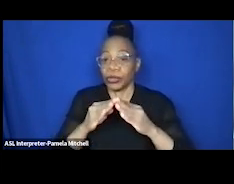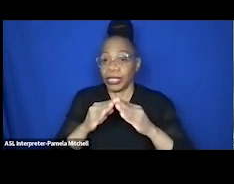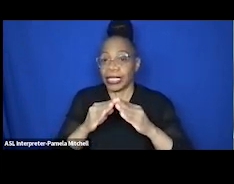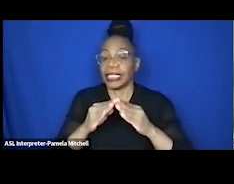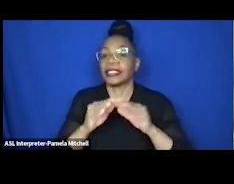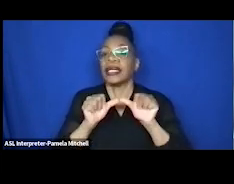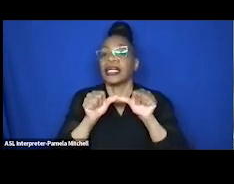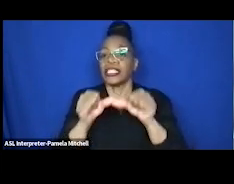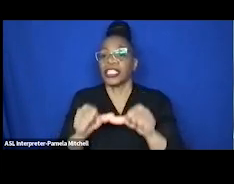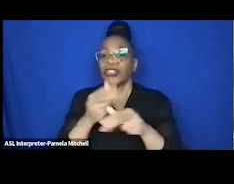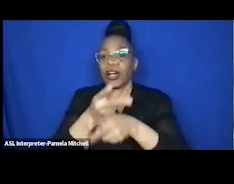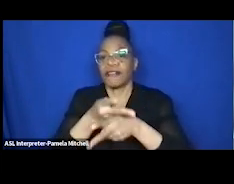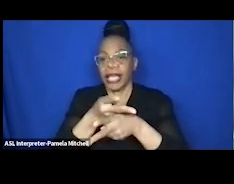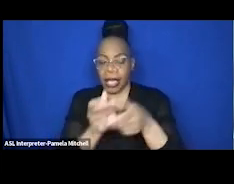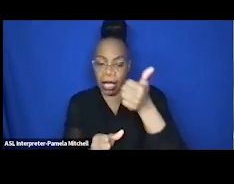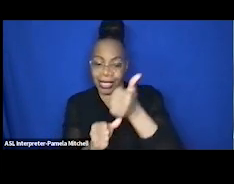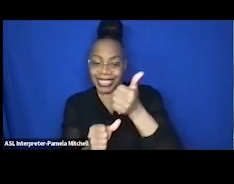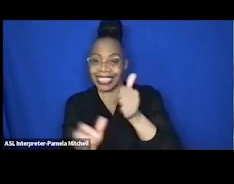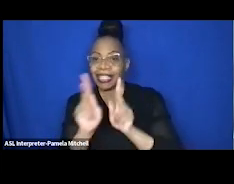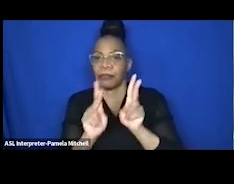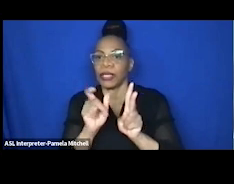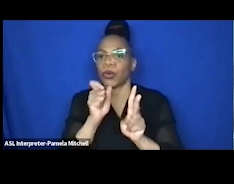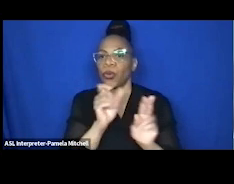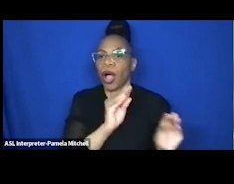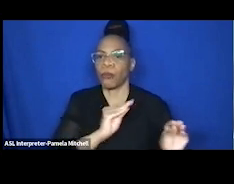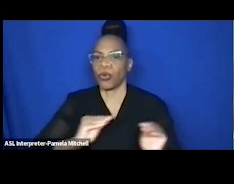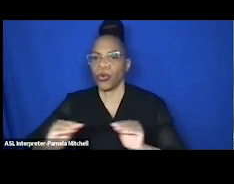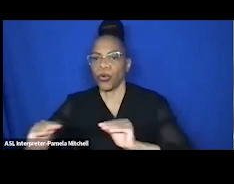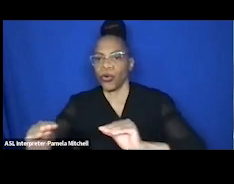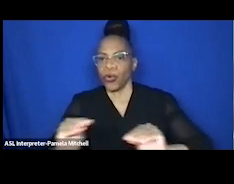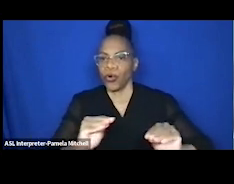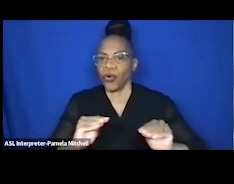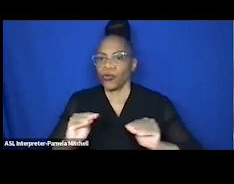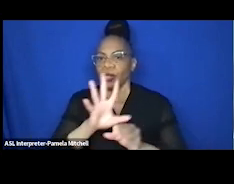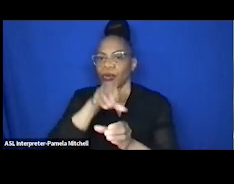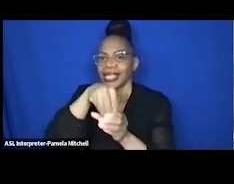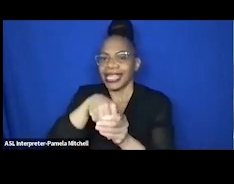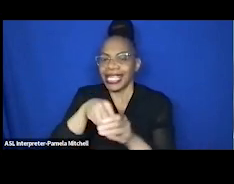is assisting the people that are, you know, moving through their systems with being able to increase their income.